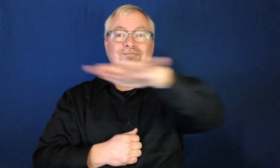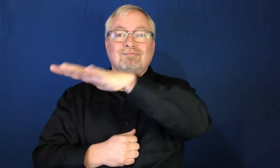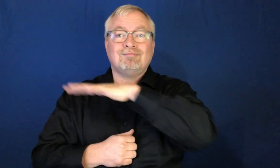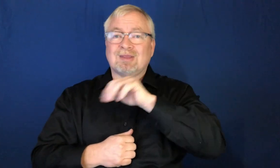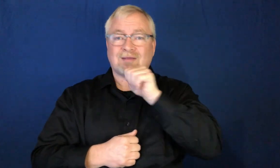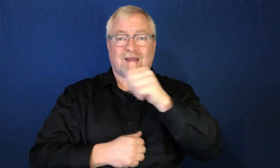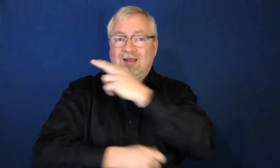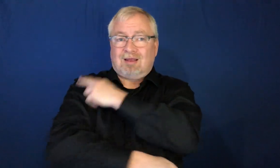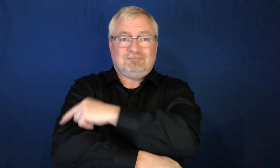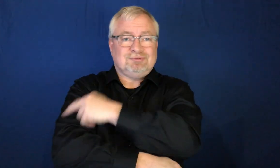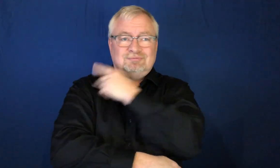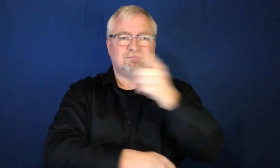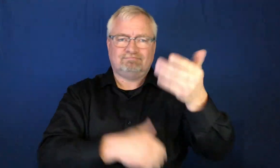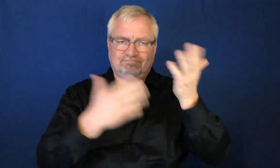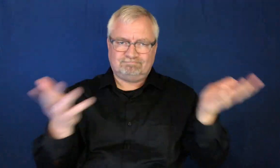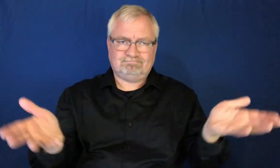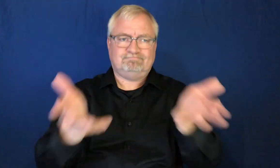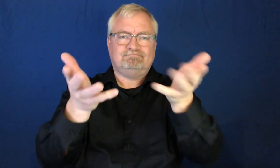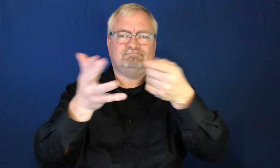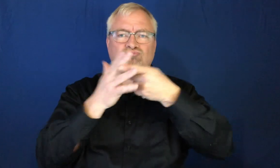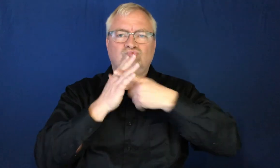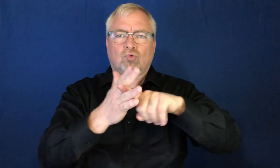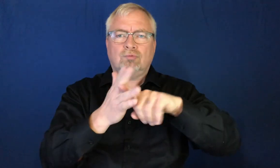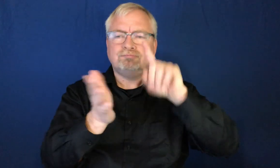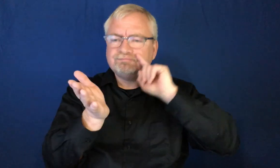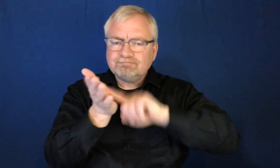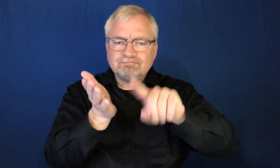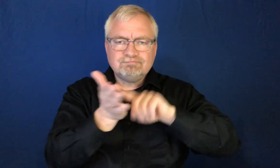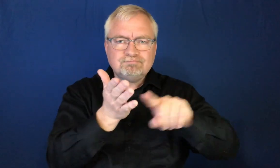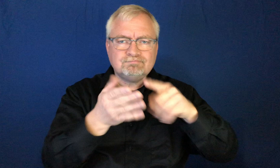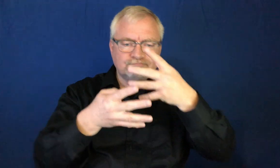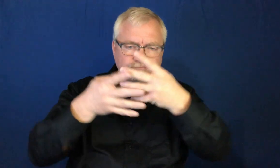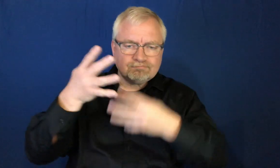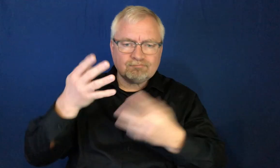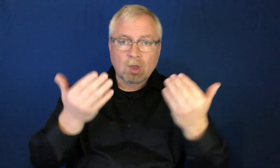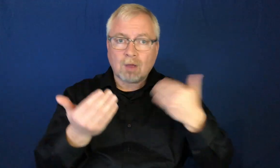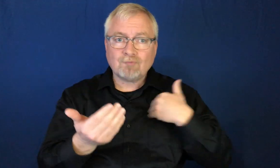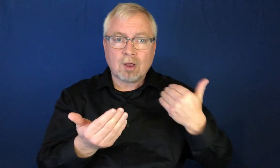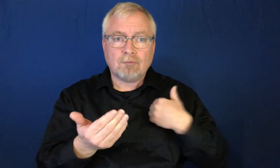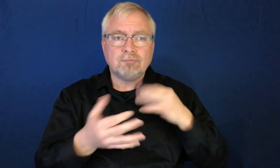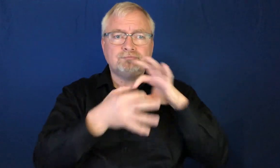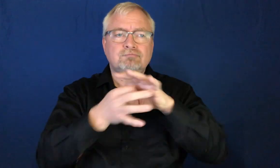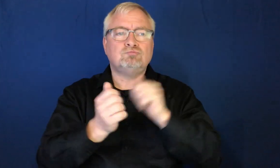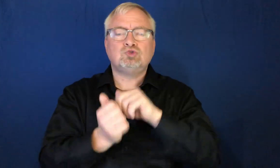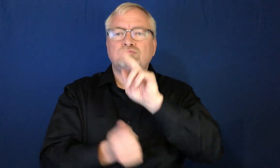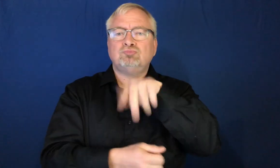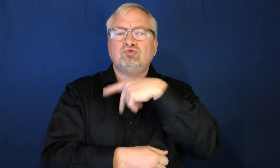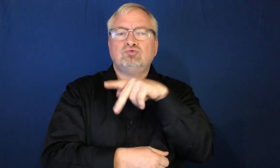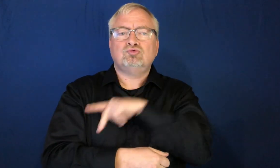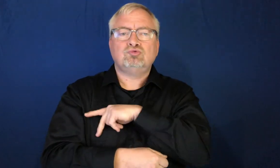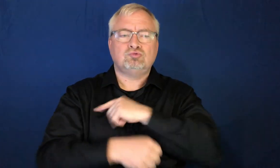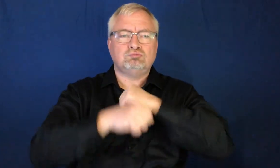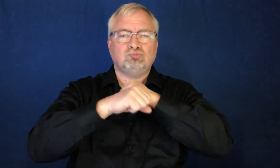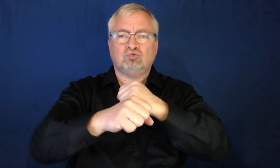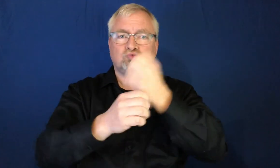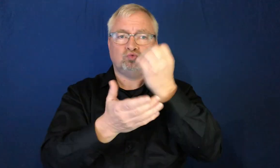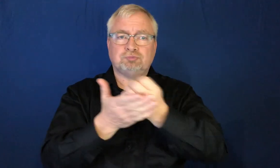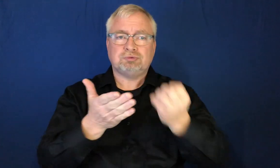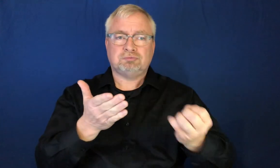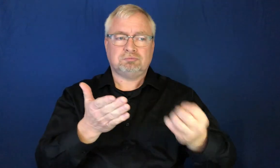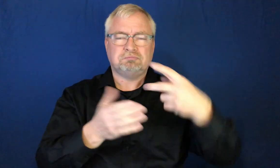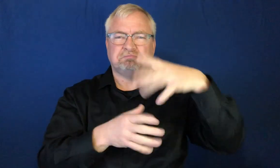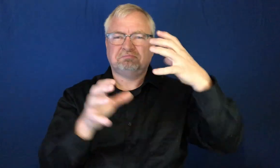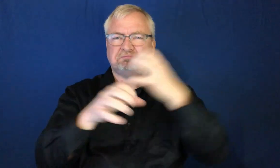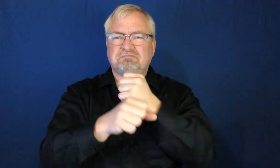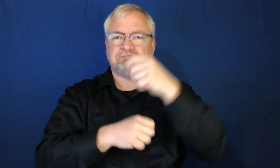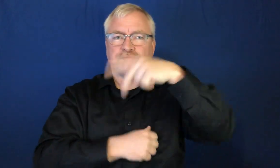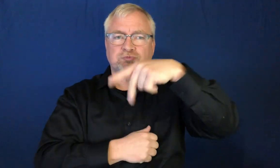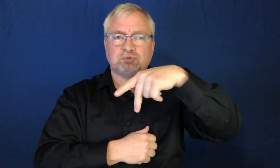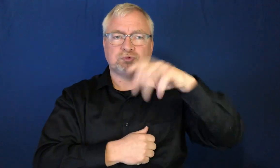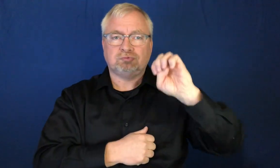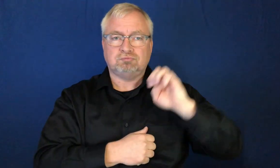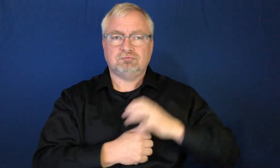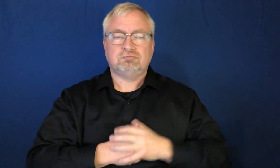direct non-hospital entities to conduct an inventory of personal protective equipment,